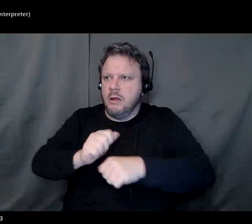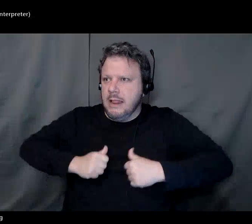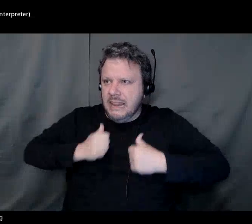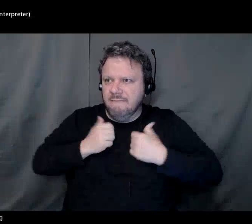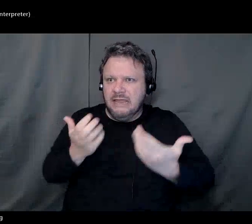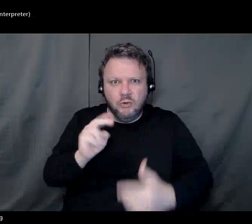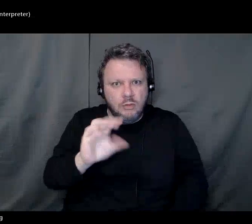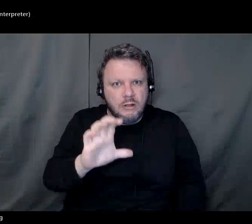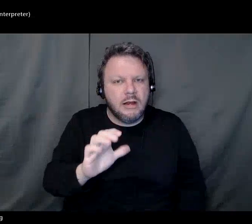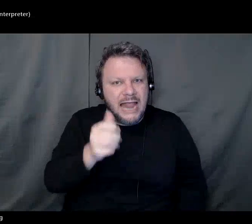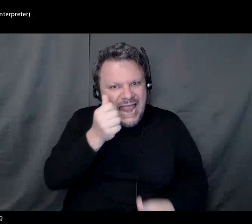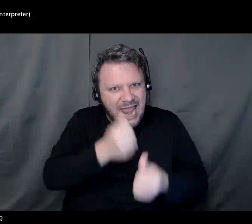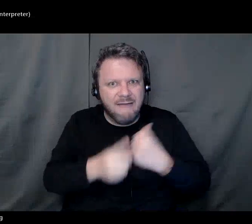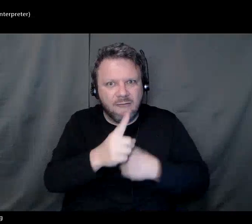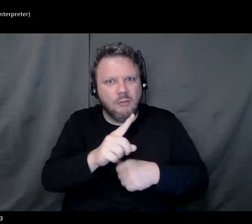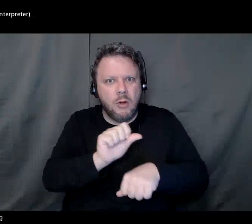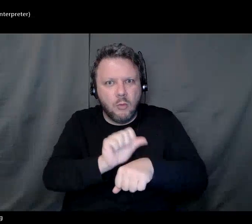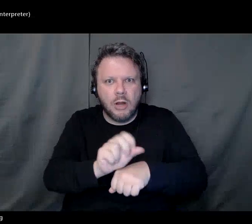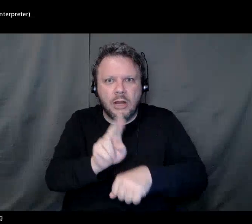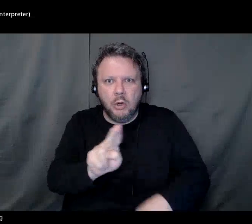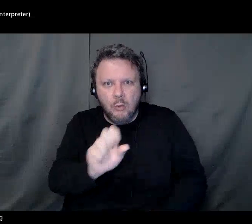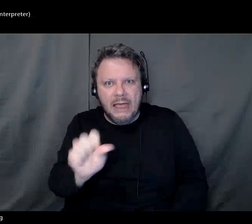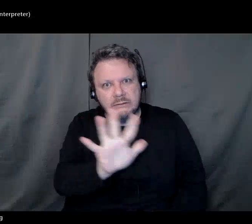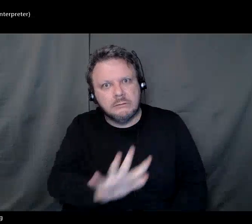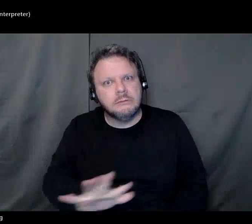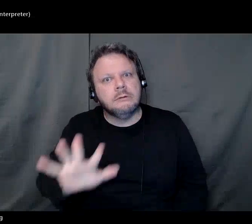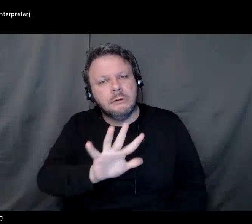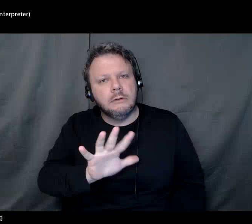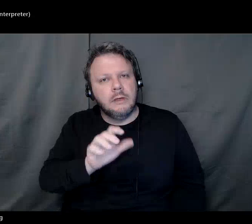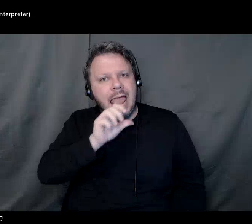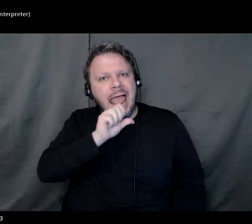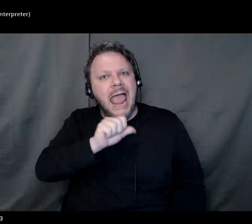Carolina. Everyone working and living in the United States,